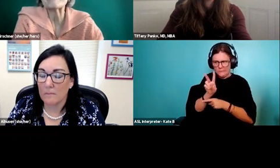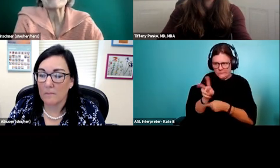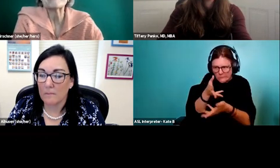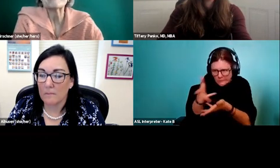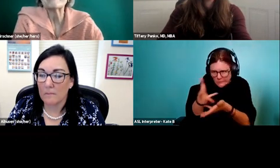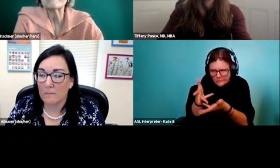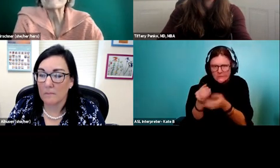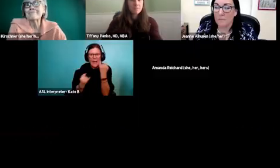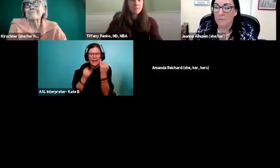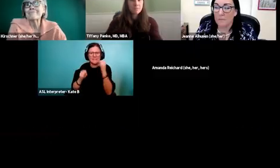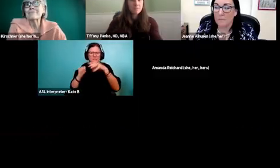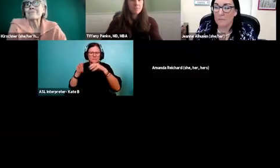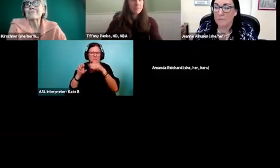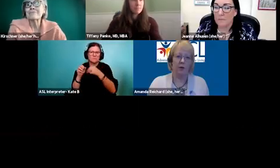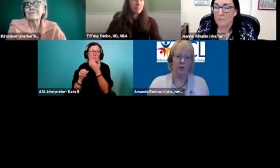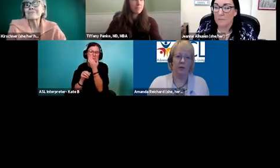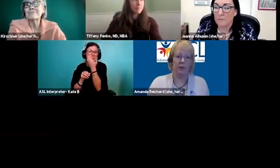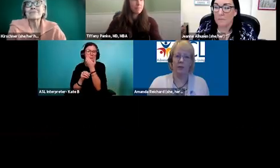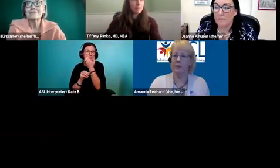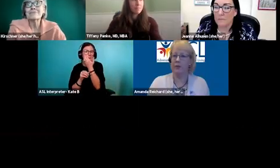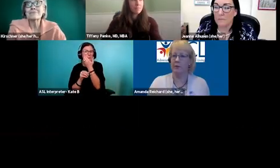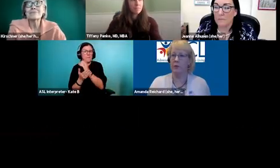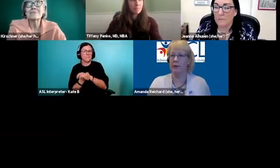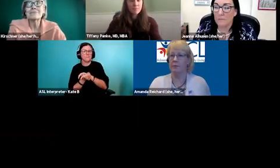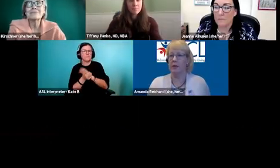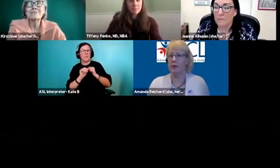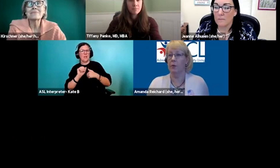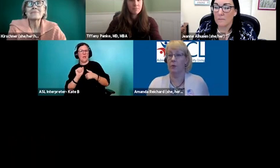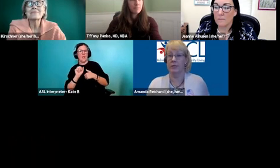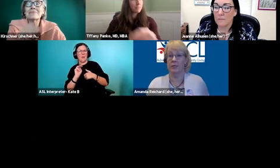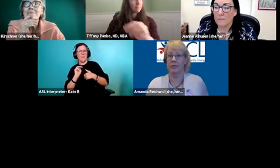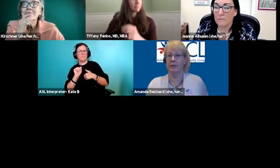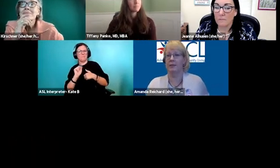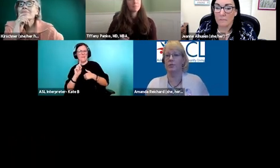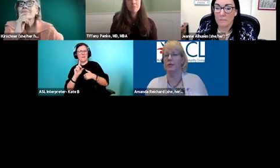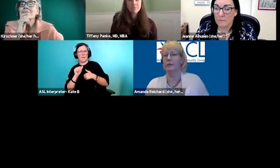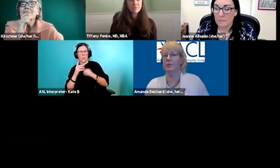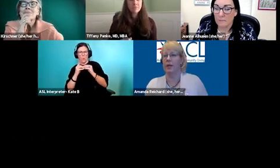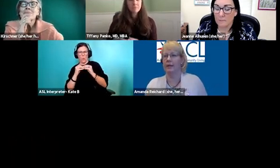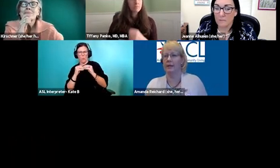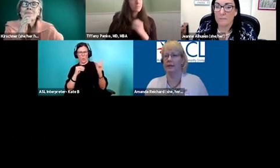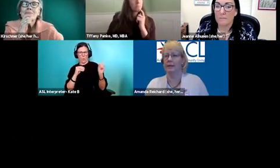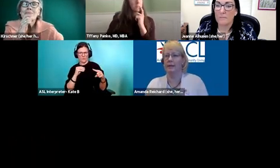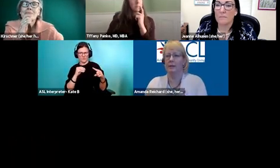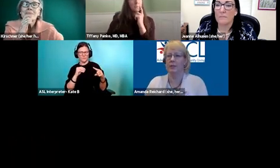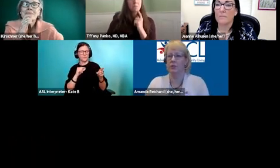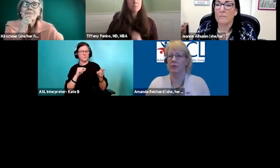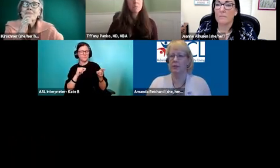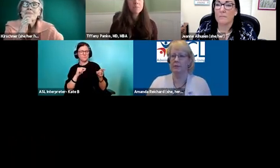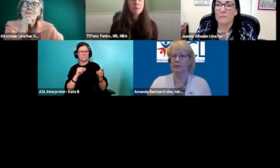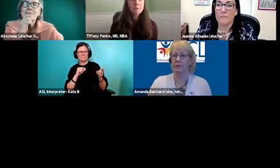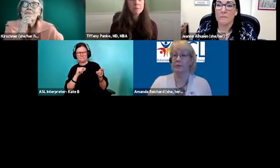[DR. AMANDA REICHARD:] We do have one question in the chat, and I'm not sure if everyone